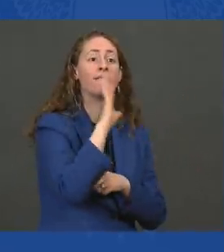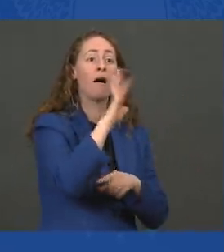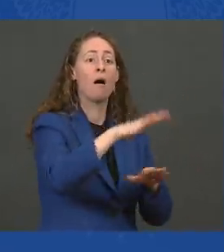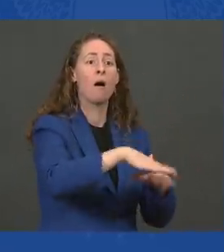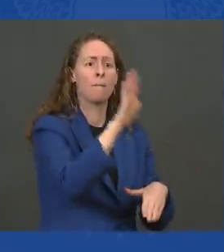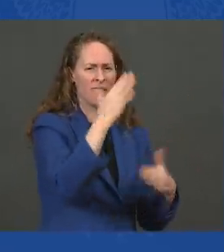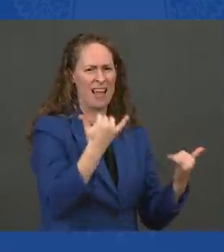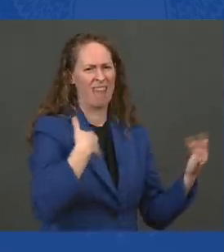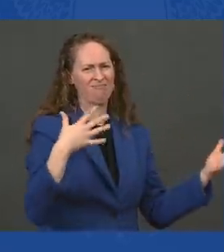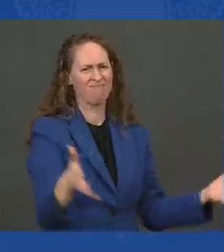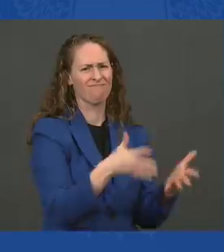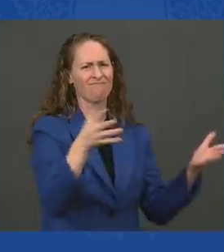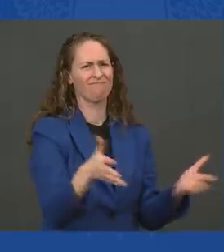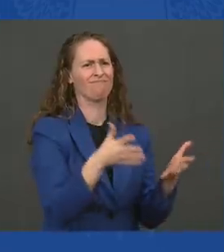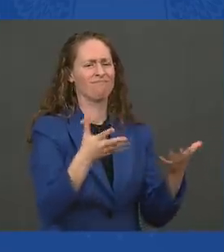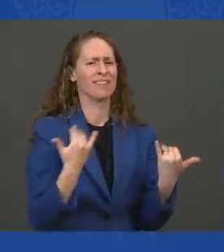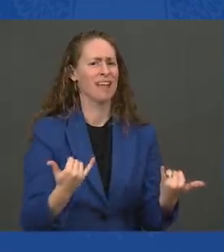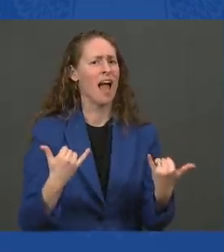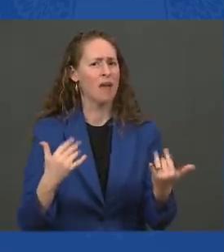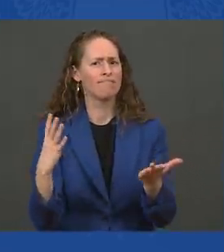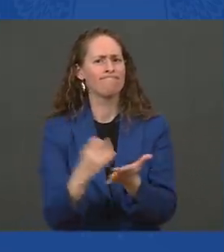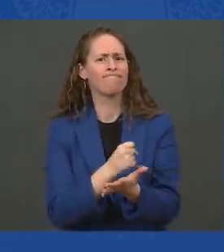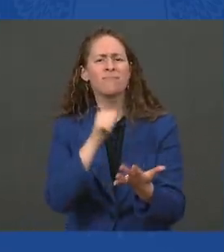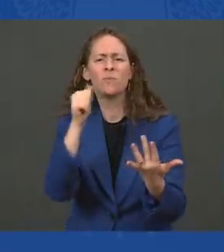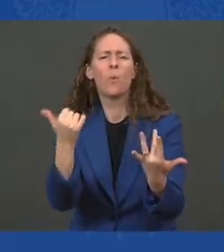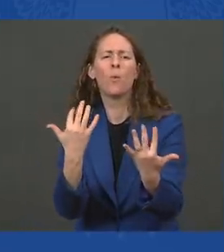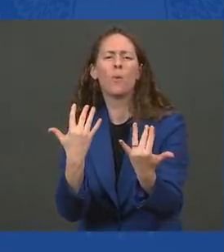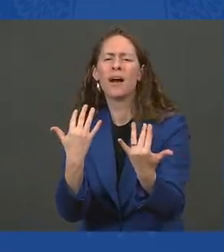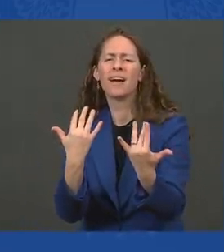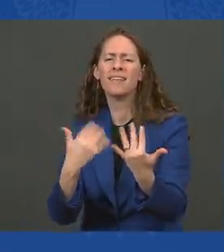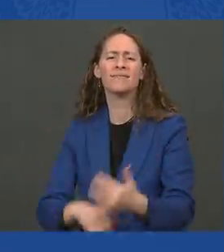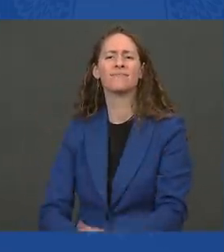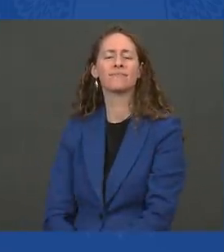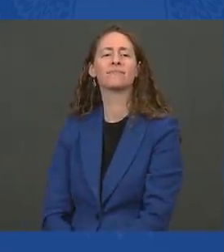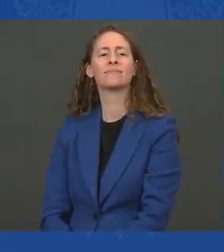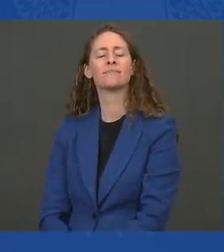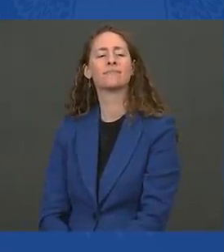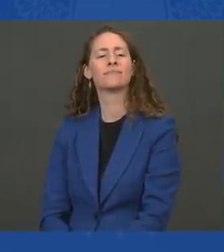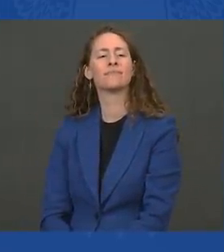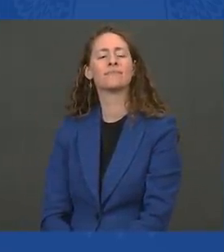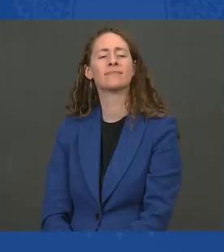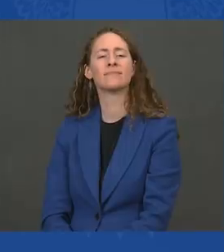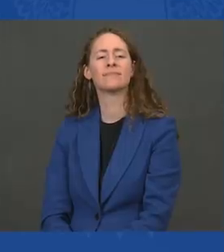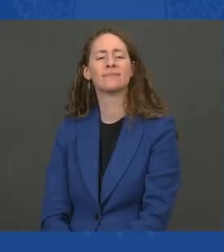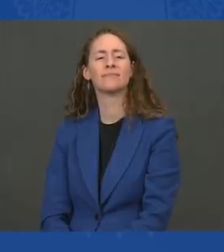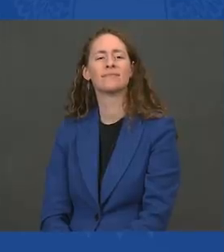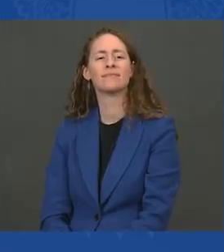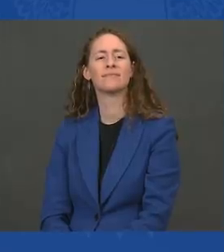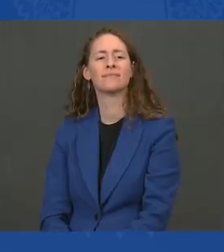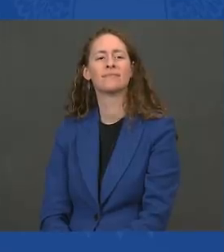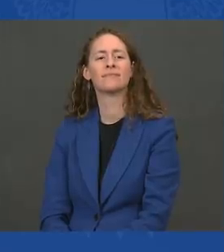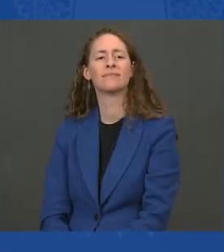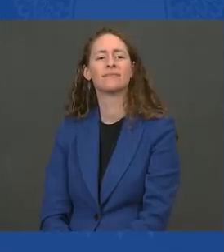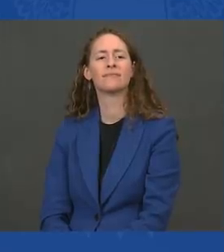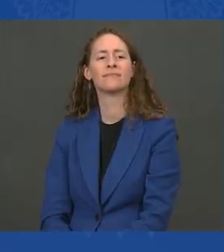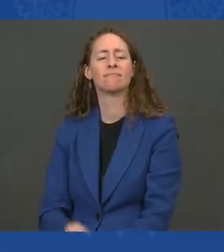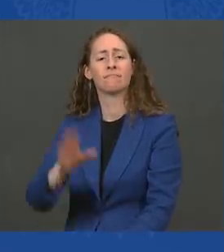about how strongly the existing vaccines protect against the new variant -- Dr. Fauci, who is with me today --